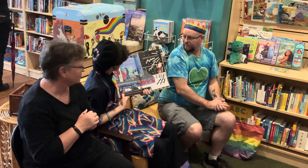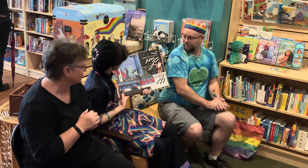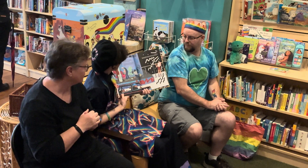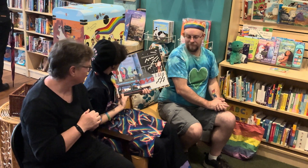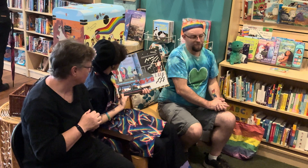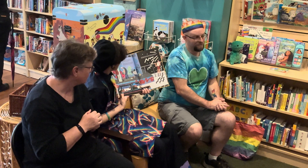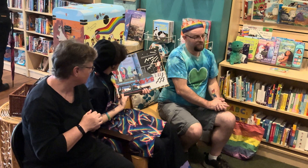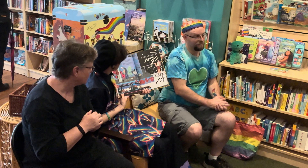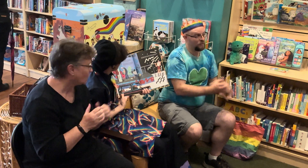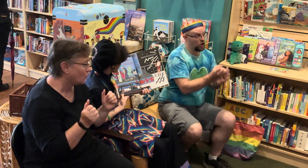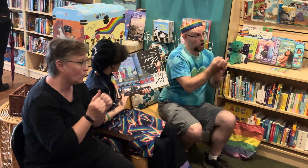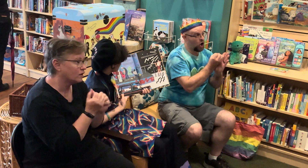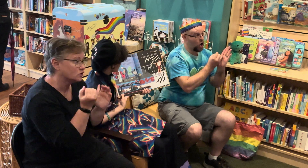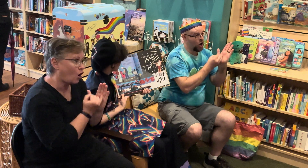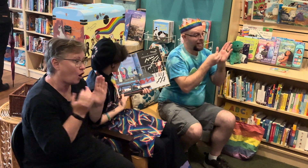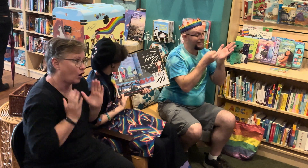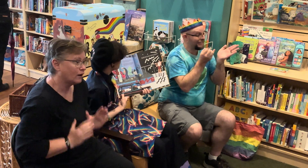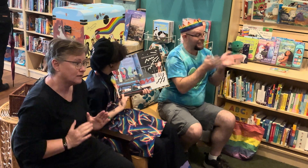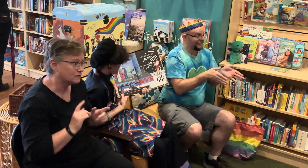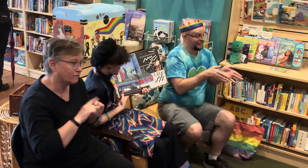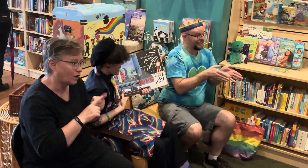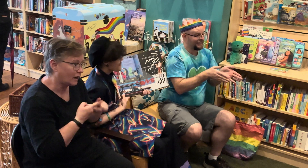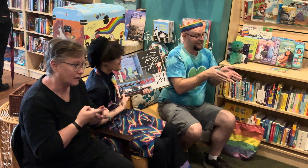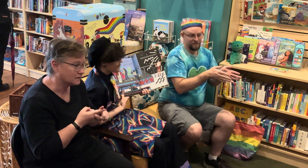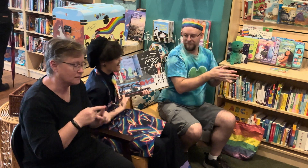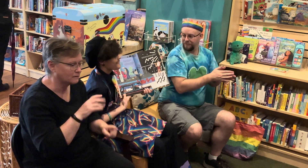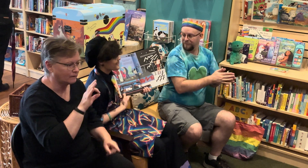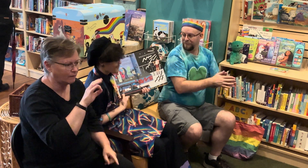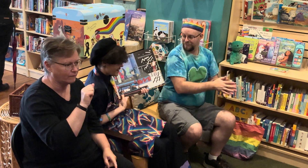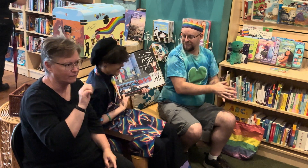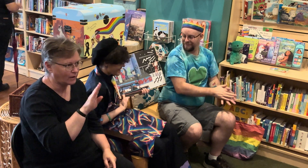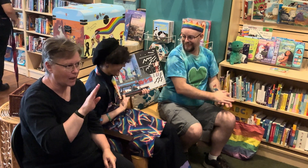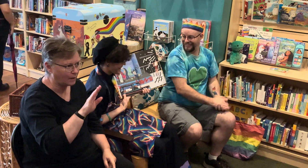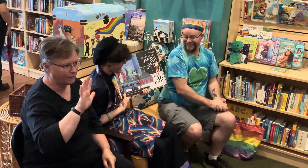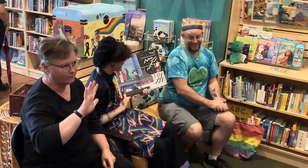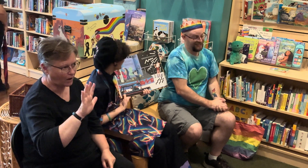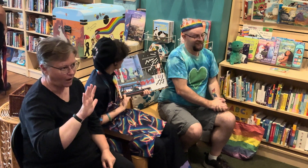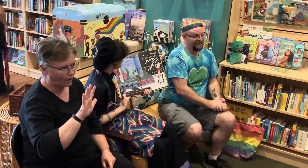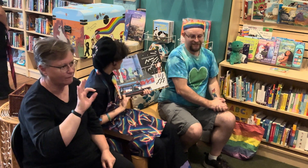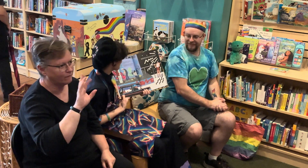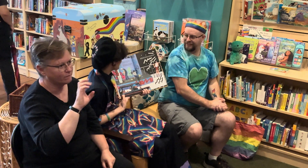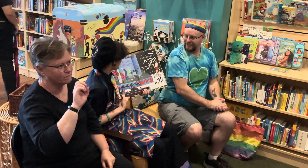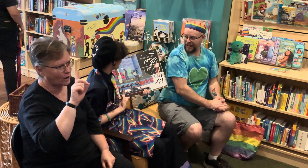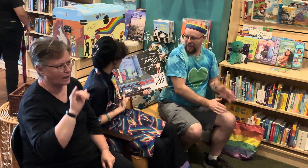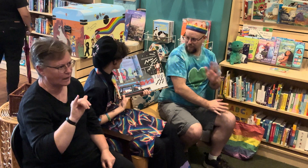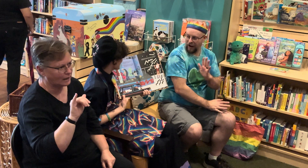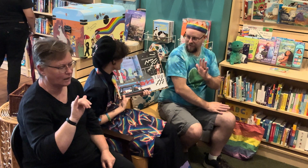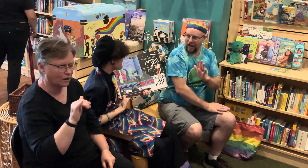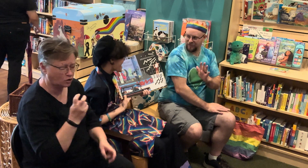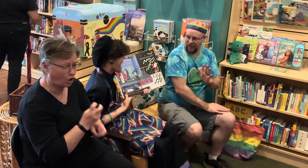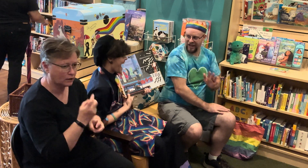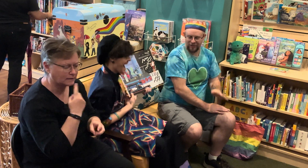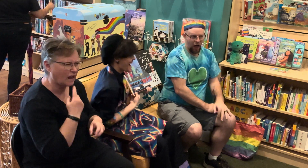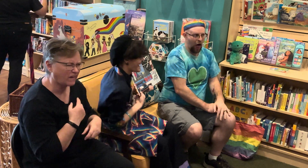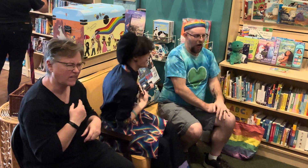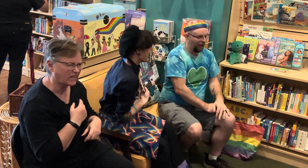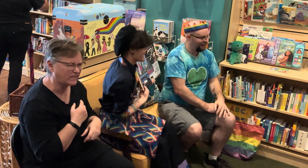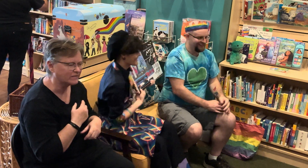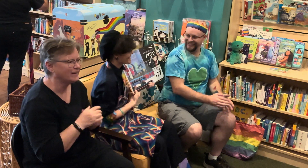With his artist friend Fab Five Freddy... that's very much a tongue twister name. AARON: Say that five times fast. KAI: I don't know